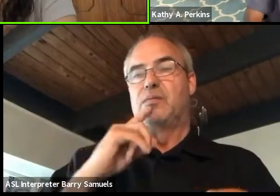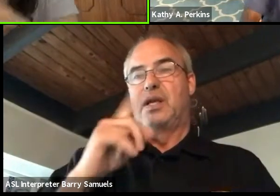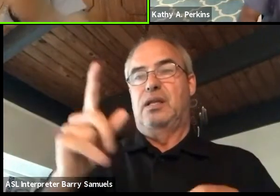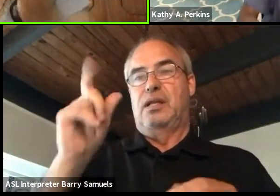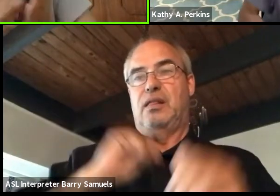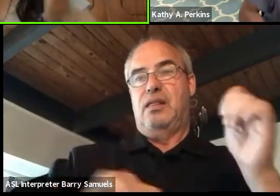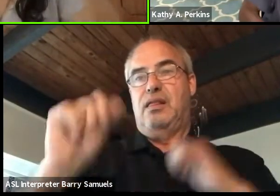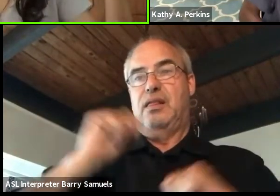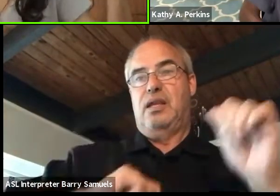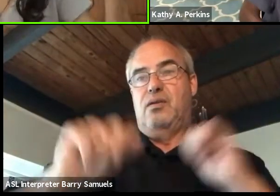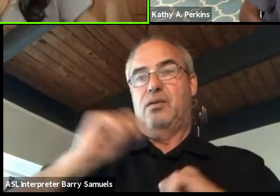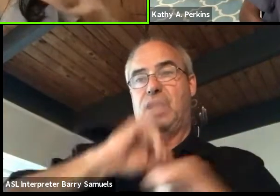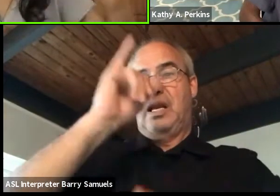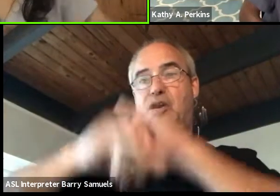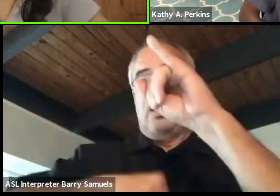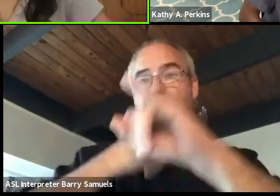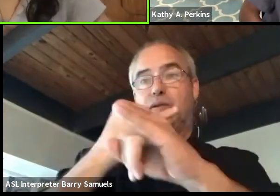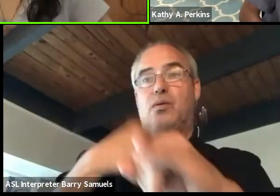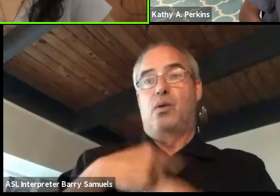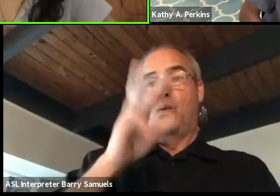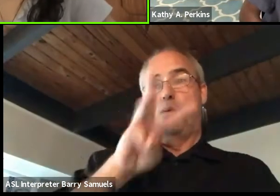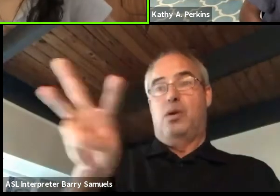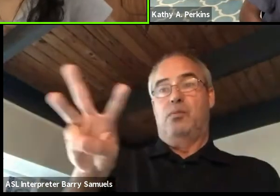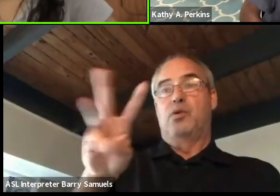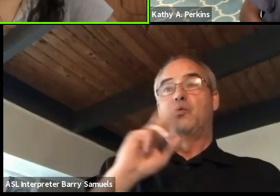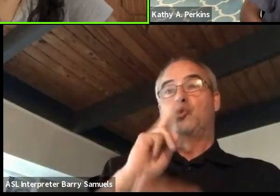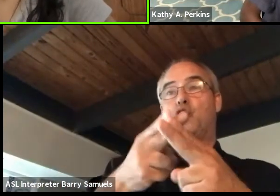is basically just kampalainternationaltheaterfestival.com